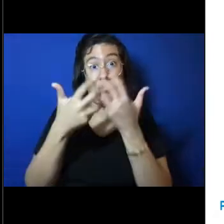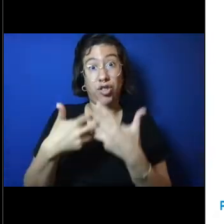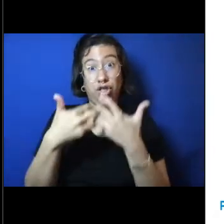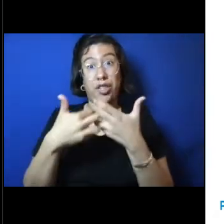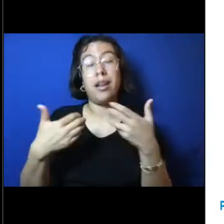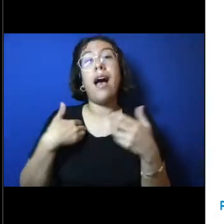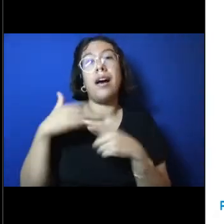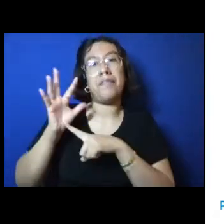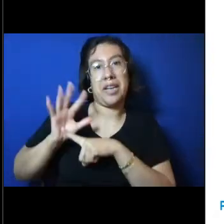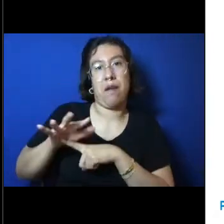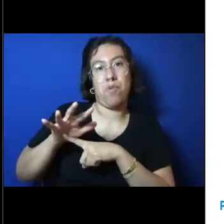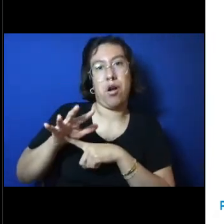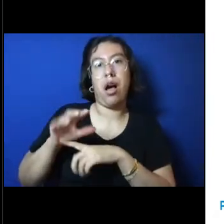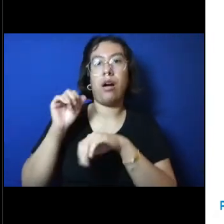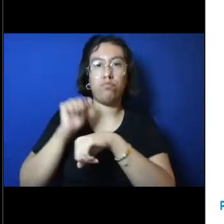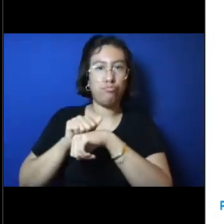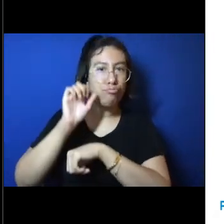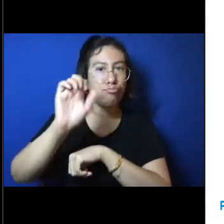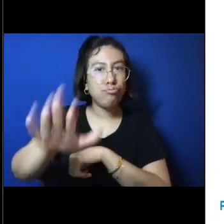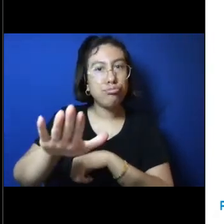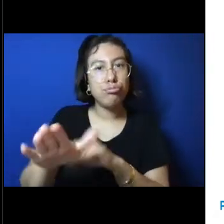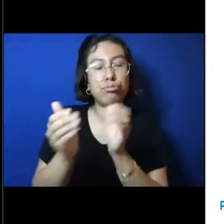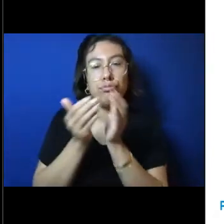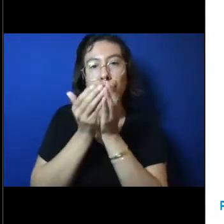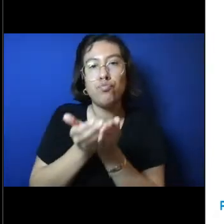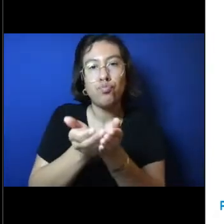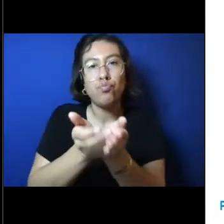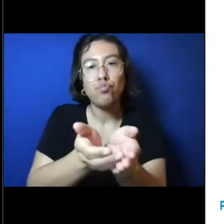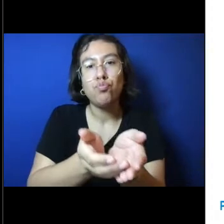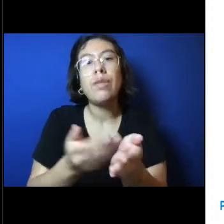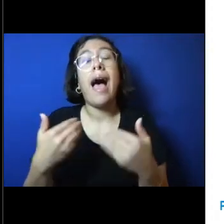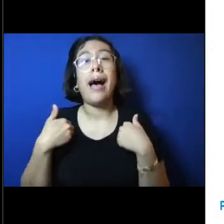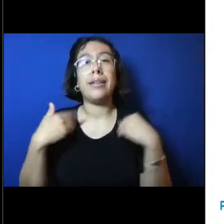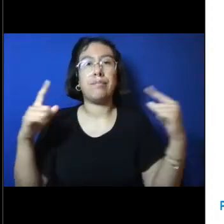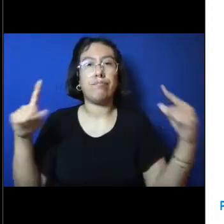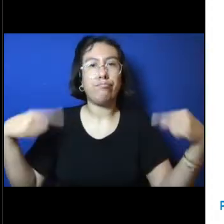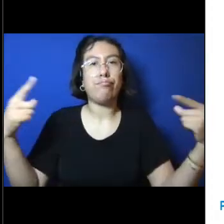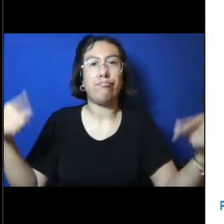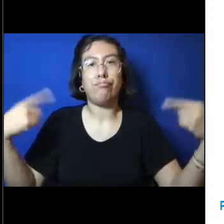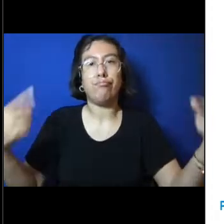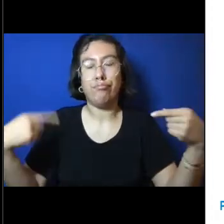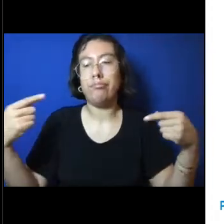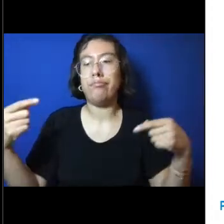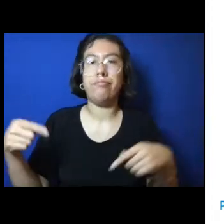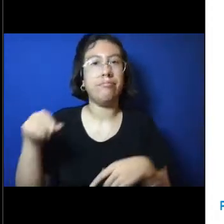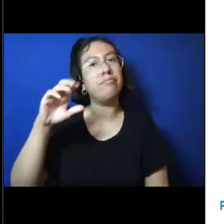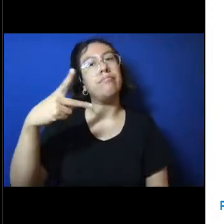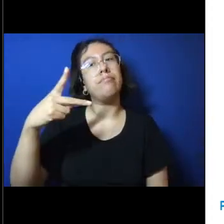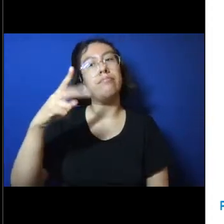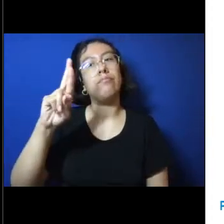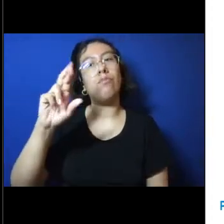we can actually send that ROV out into the ocean, it has propellers, and film the turtle from the boat.